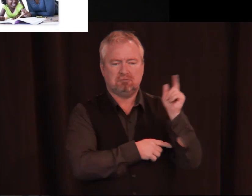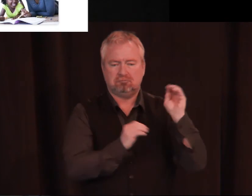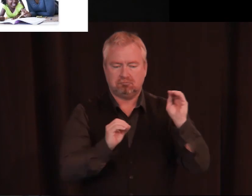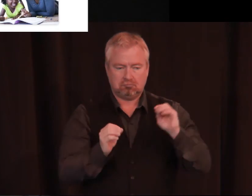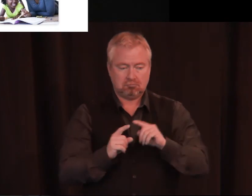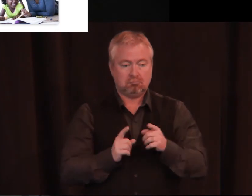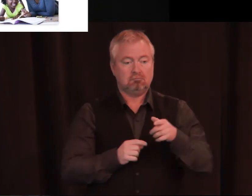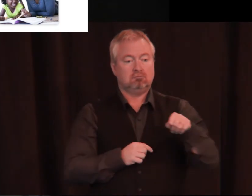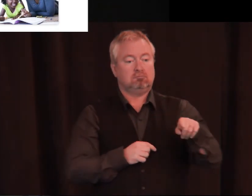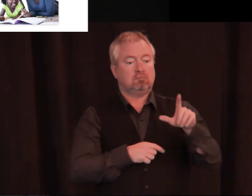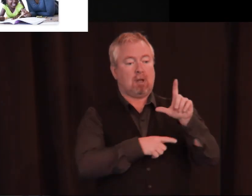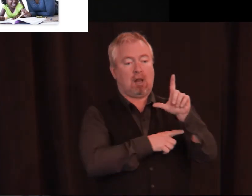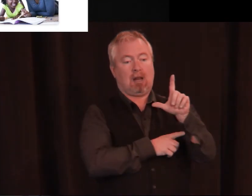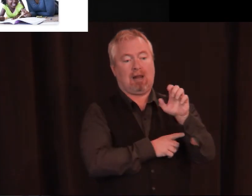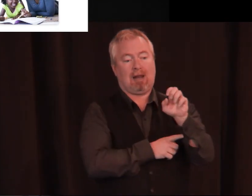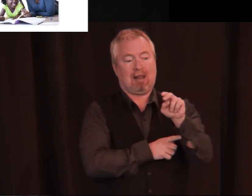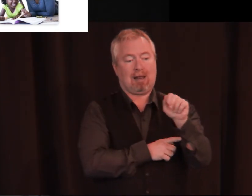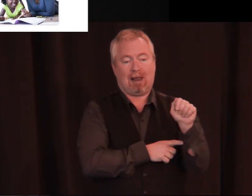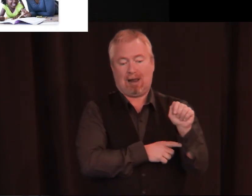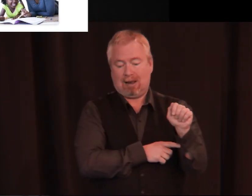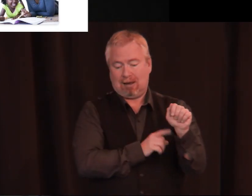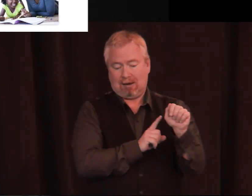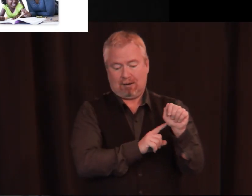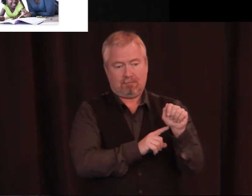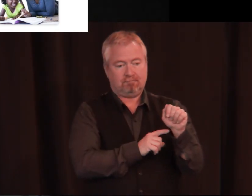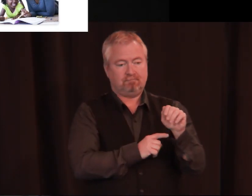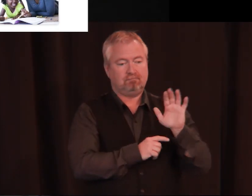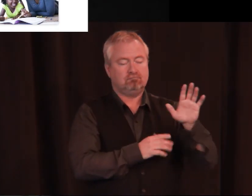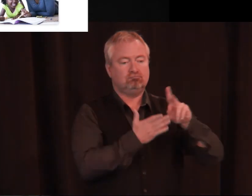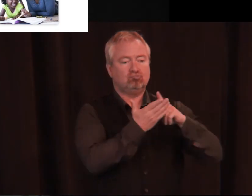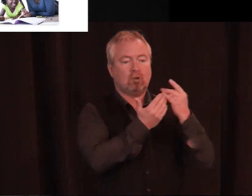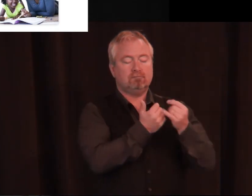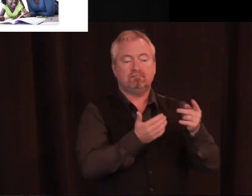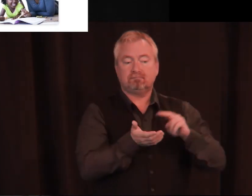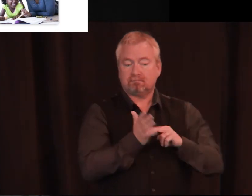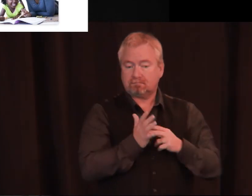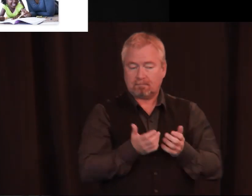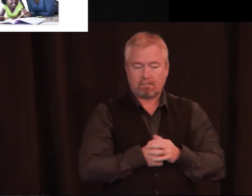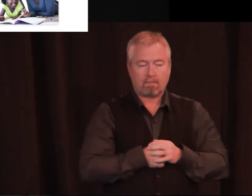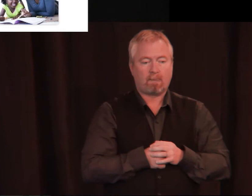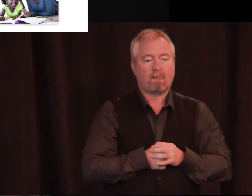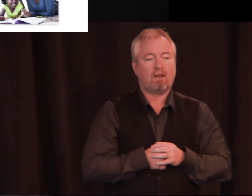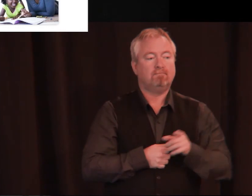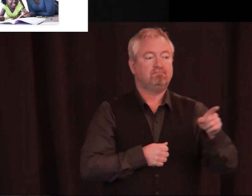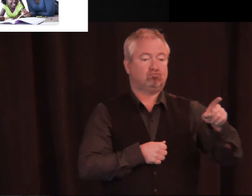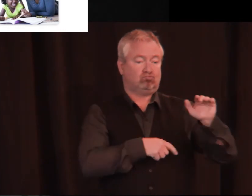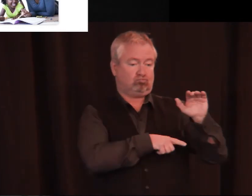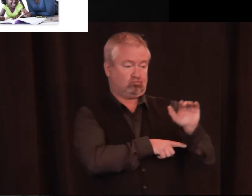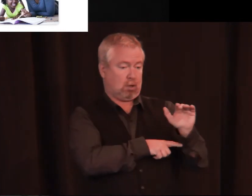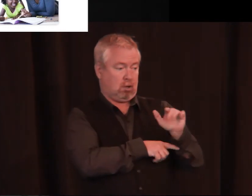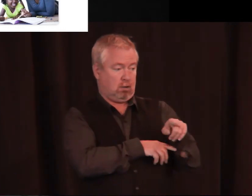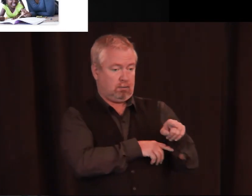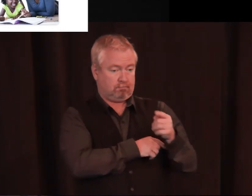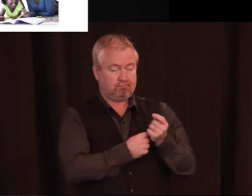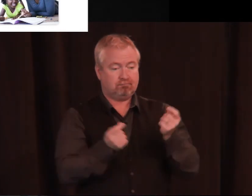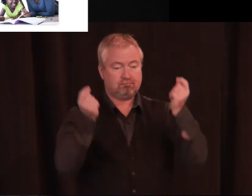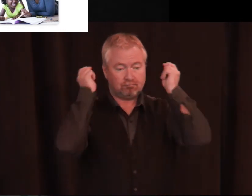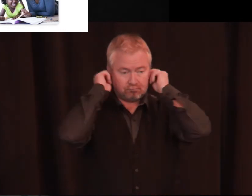where the child actually did go around and wear a little device once a month for 12 months and we recorded the conversations